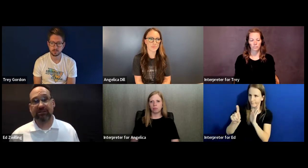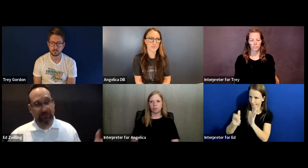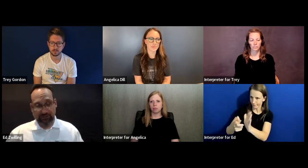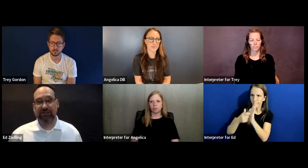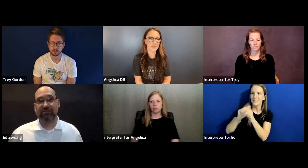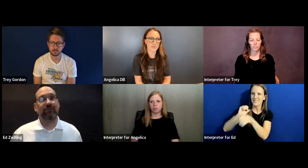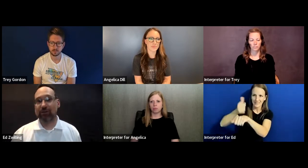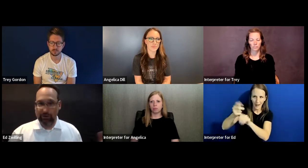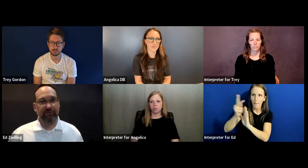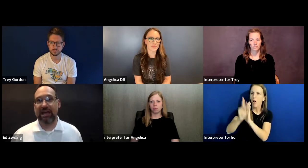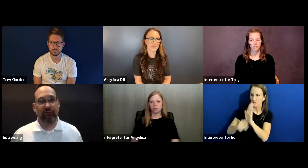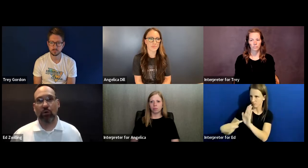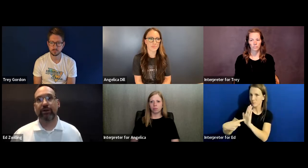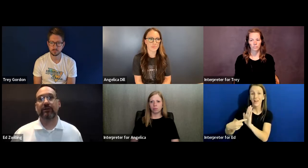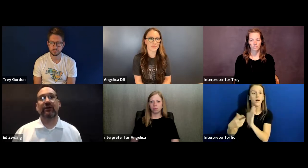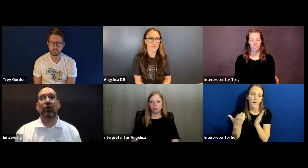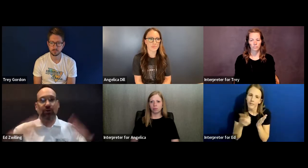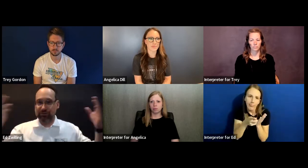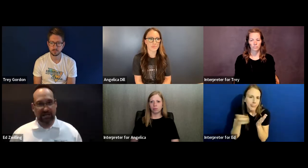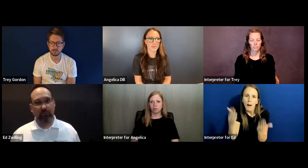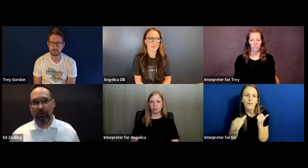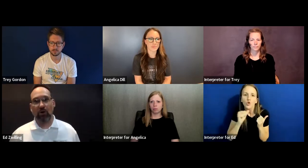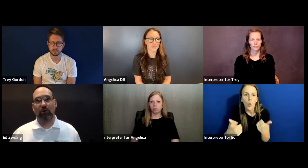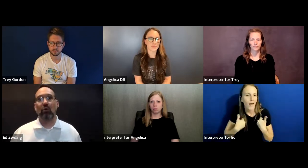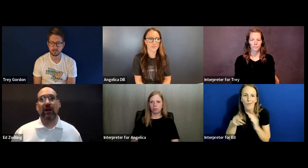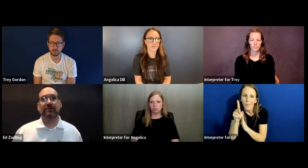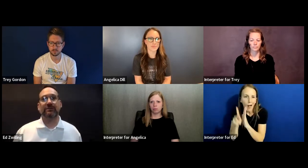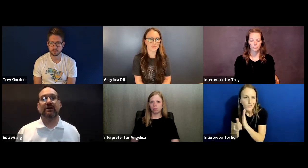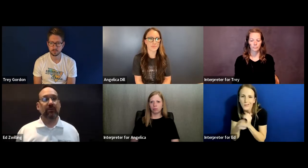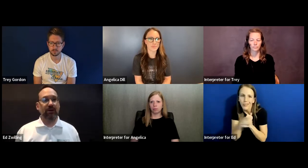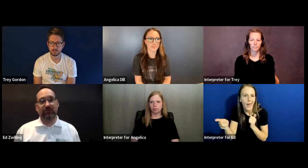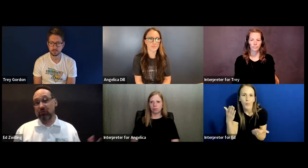because chances are they don't even have one they don't understand what the law requires because you